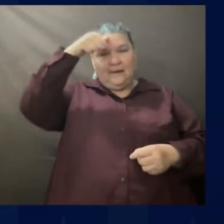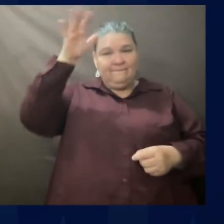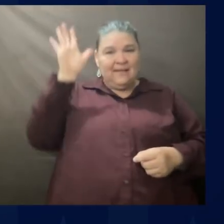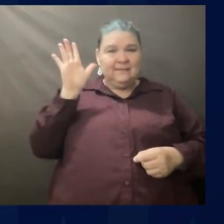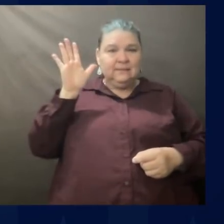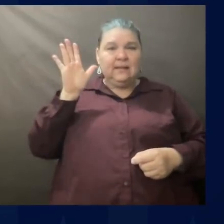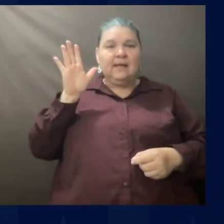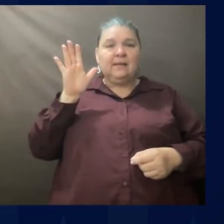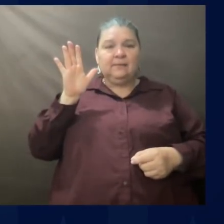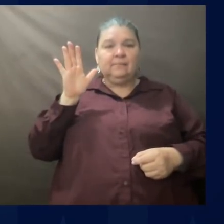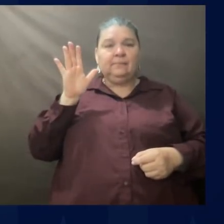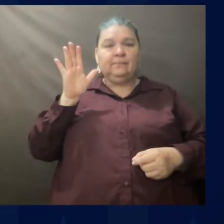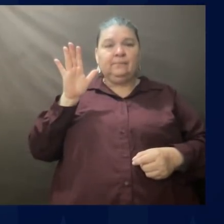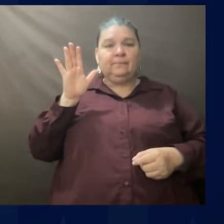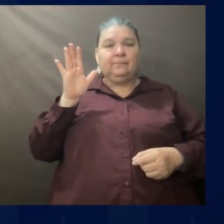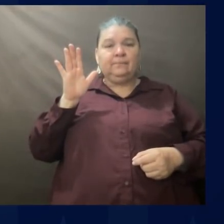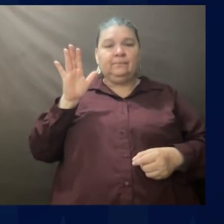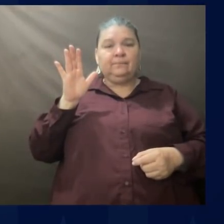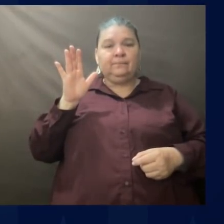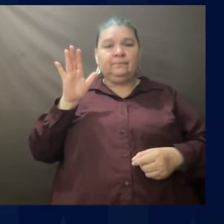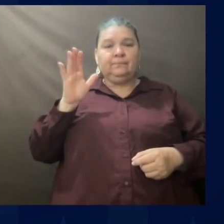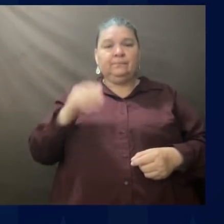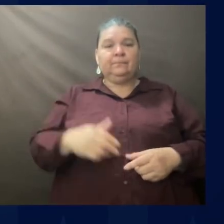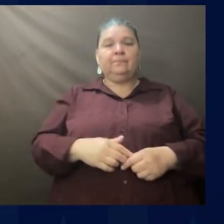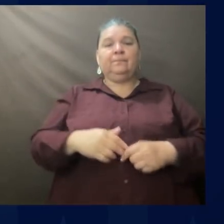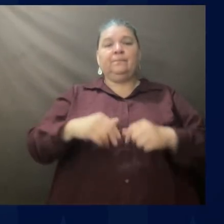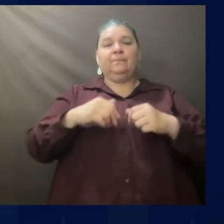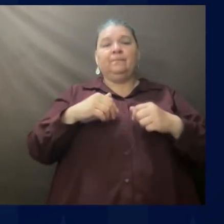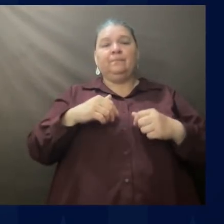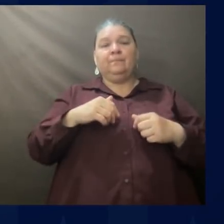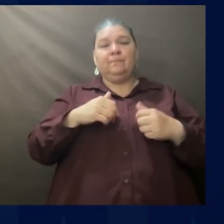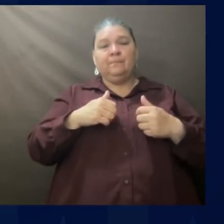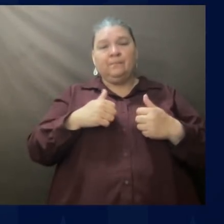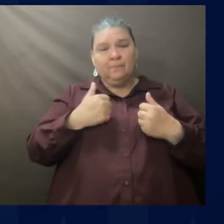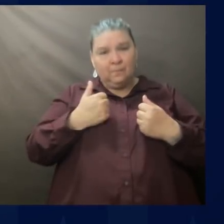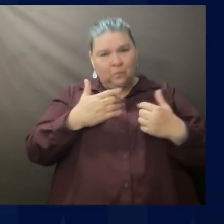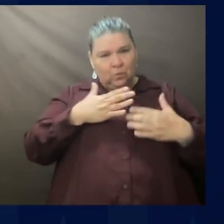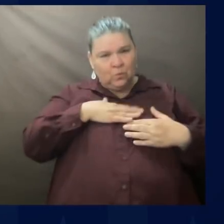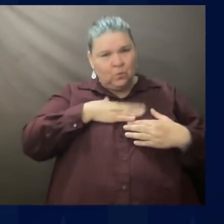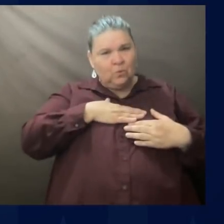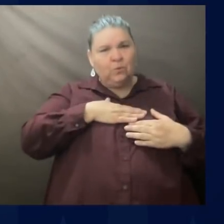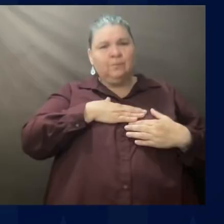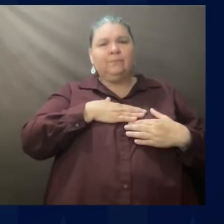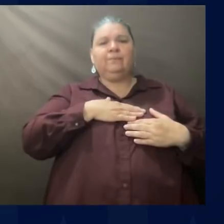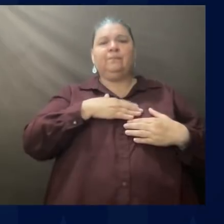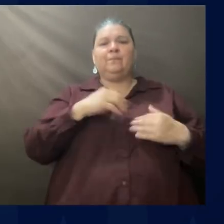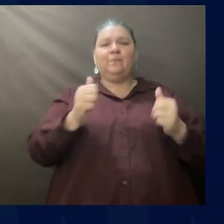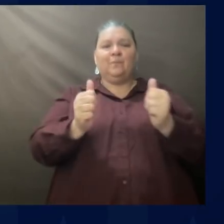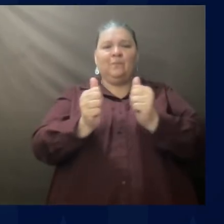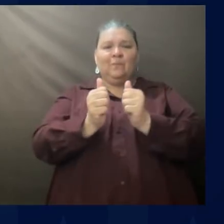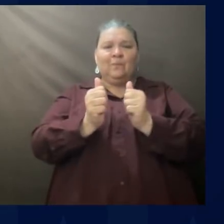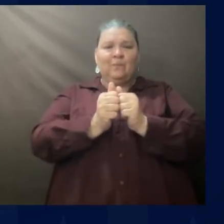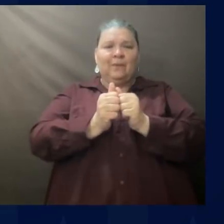We hold them in our hearts, alongside the patriots across generations who gave their lives to defend us all.